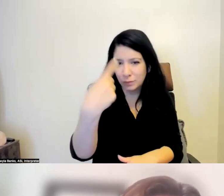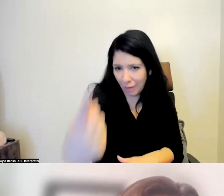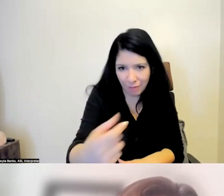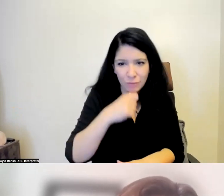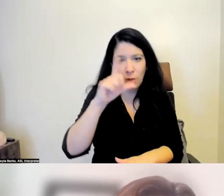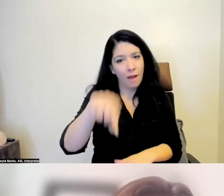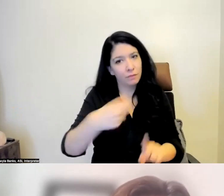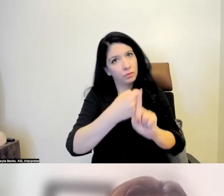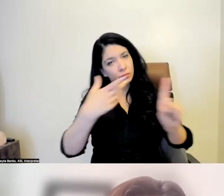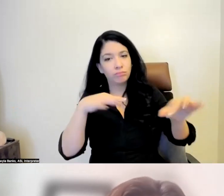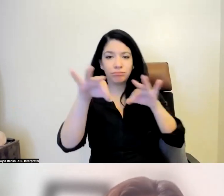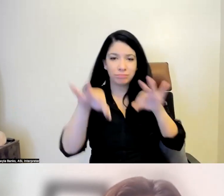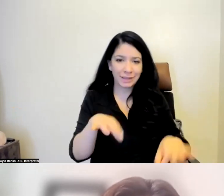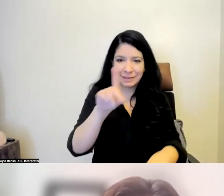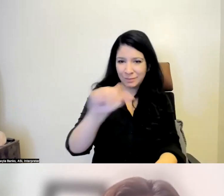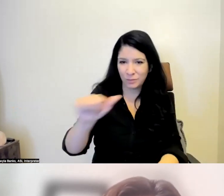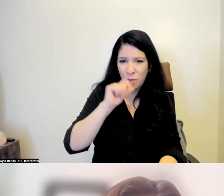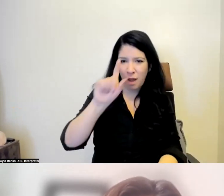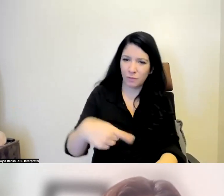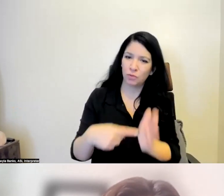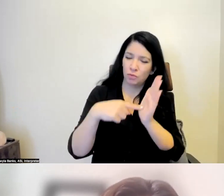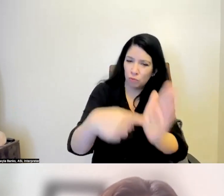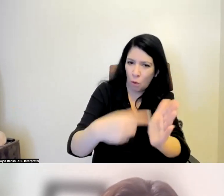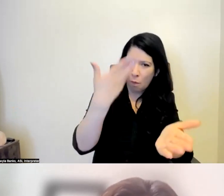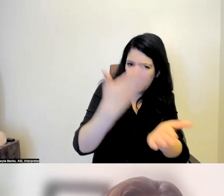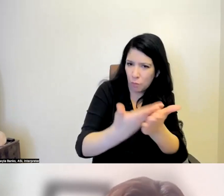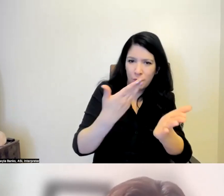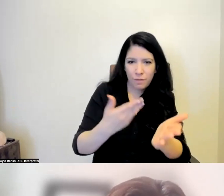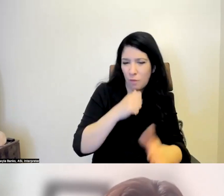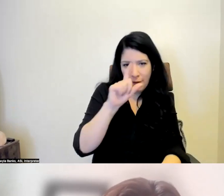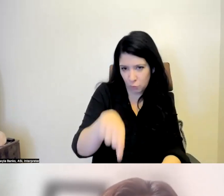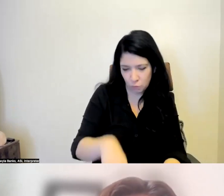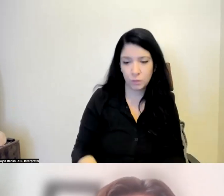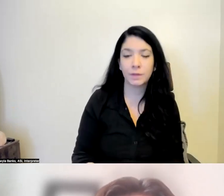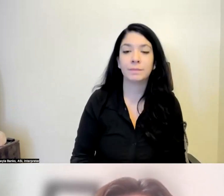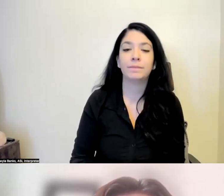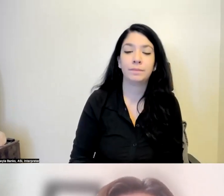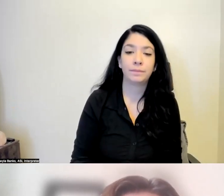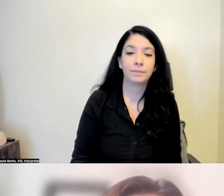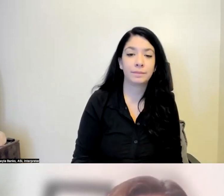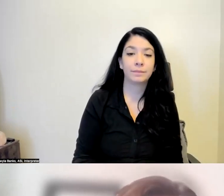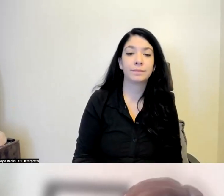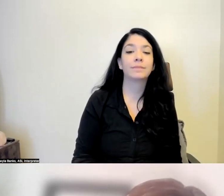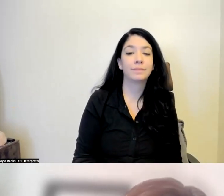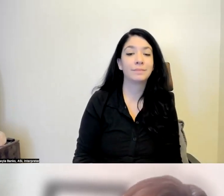require that the person demonstrate or disclose their disability. On the other end of the spectrum